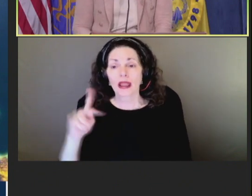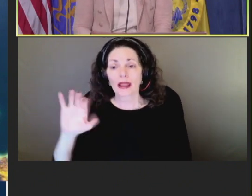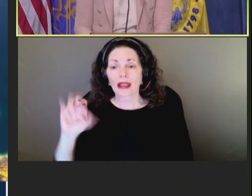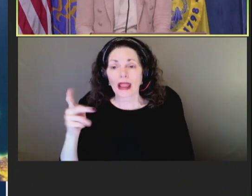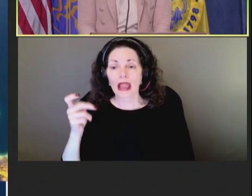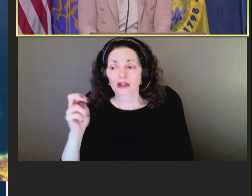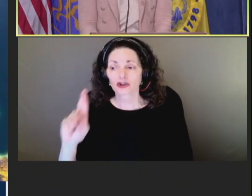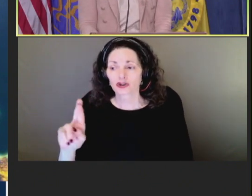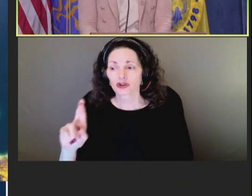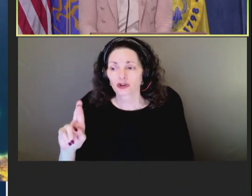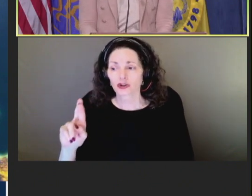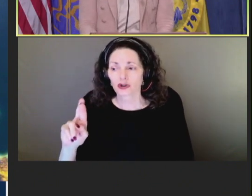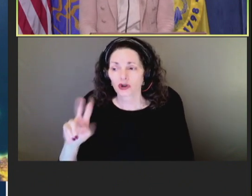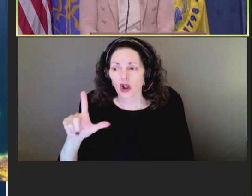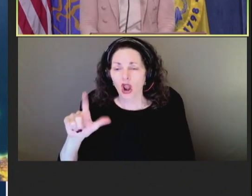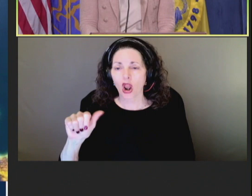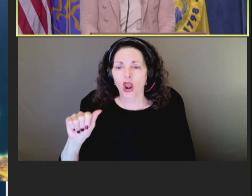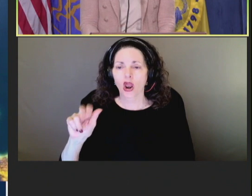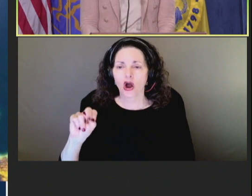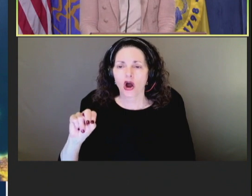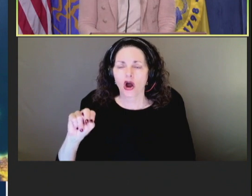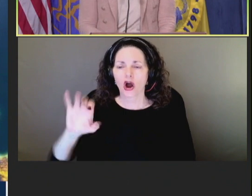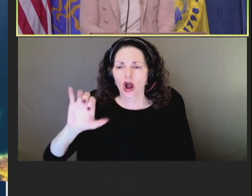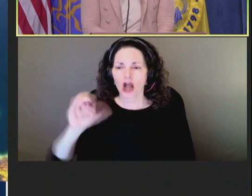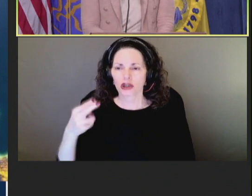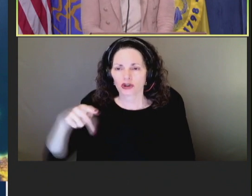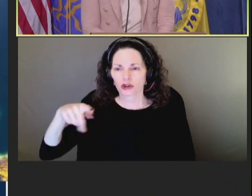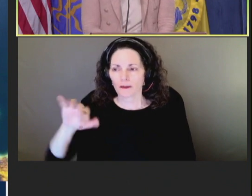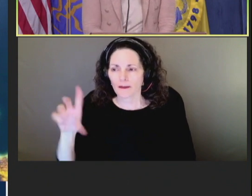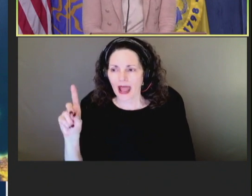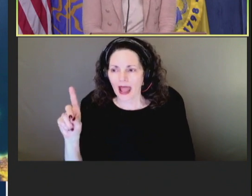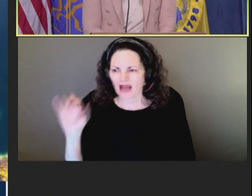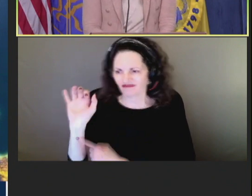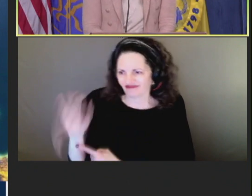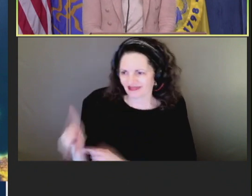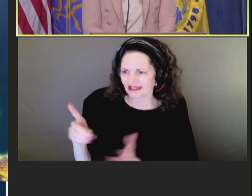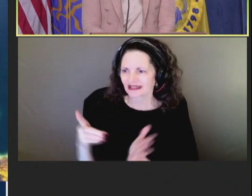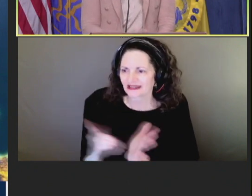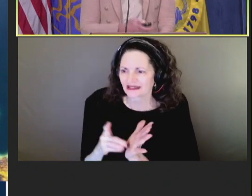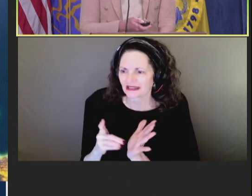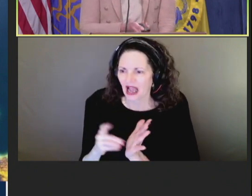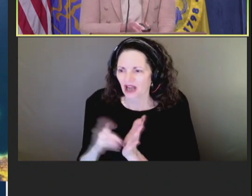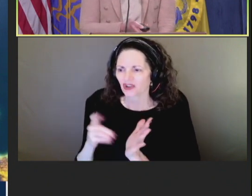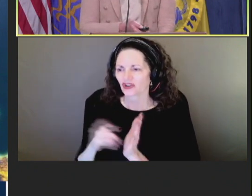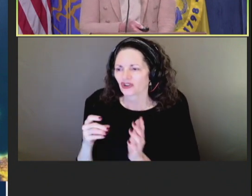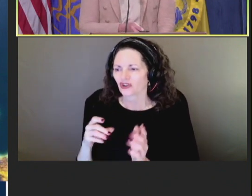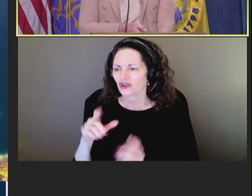Lennard Lee of Oxford, who I've been talking with quite frequently. I'm using some of his slides